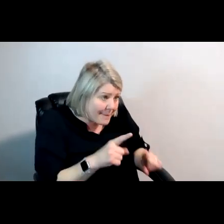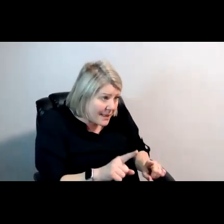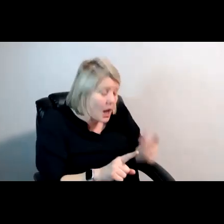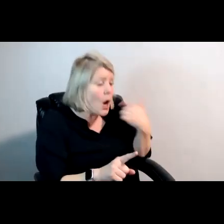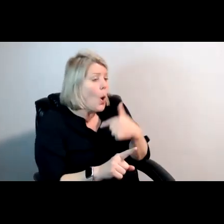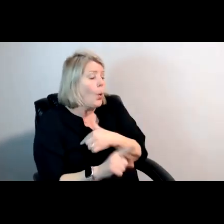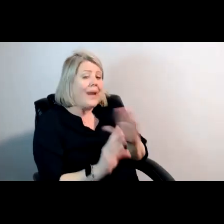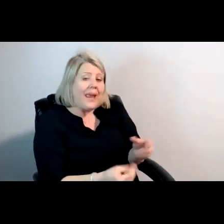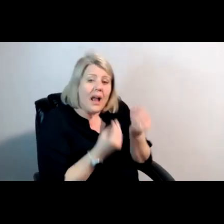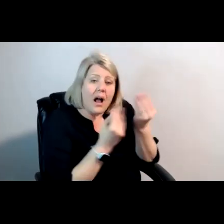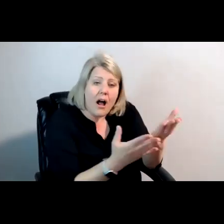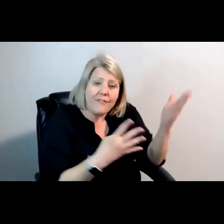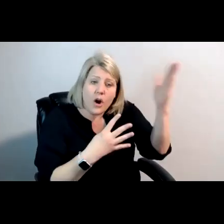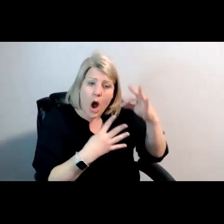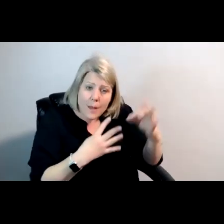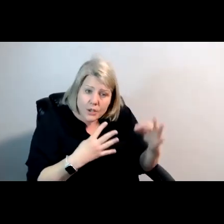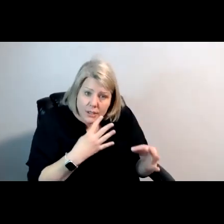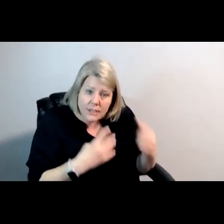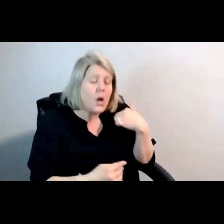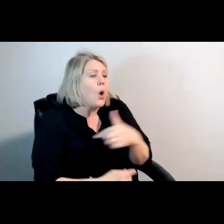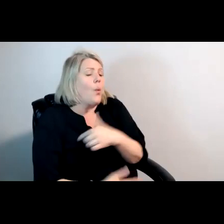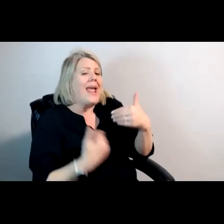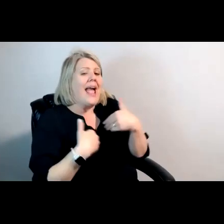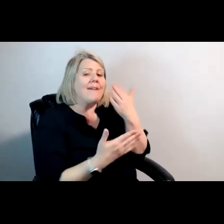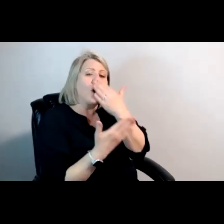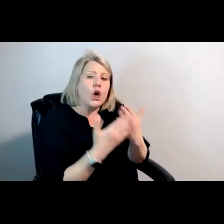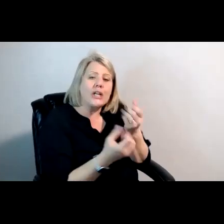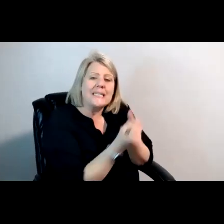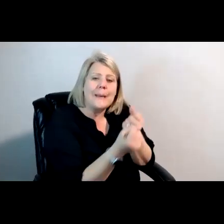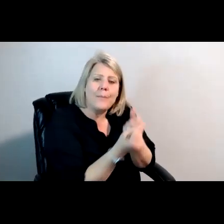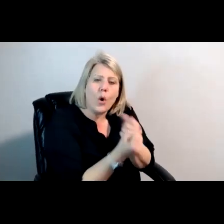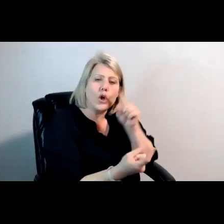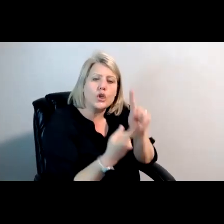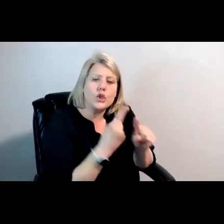that there's a good support for them to communicate back to the doctor.